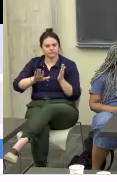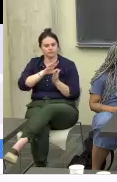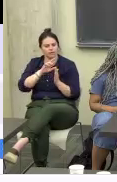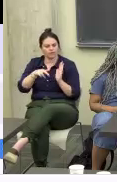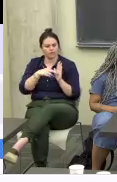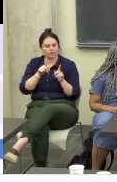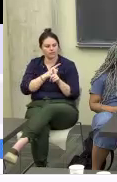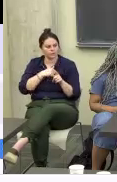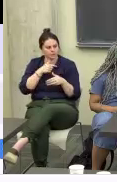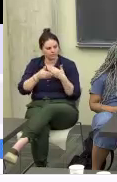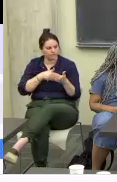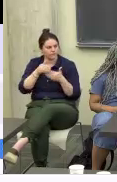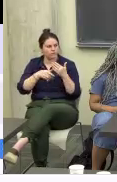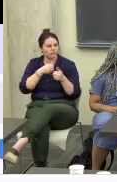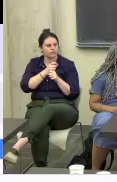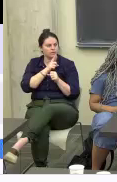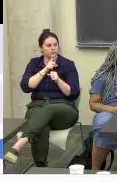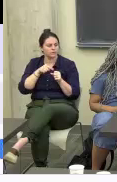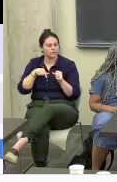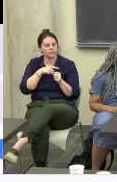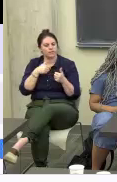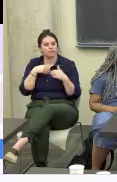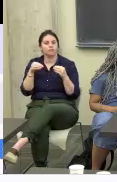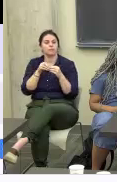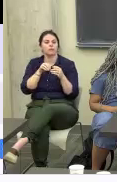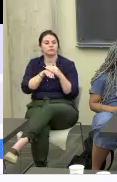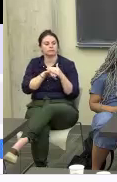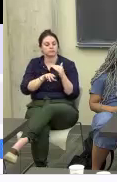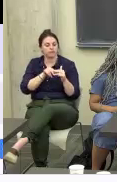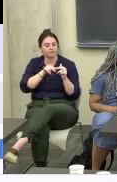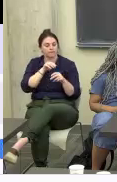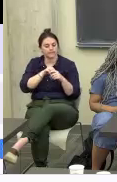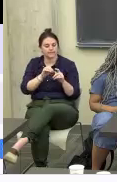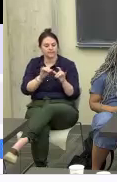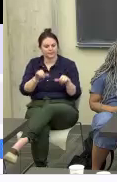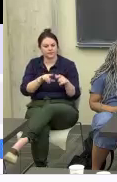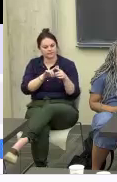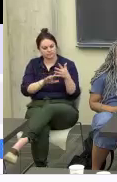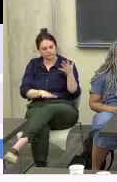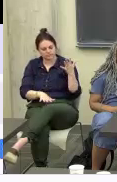In regards to making sure that there is more accessibility built into the systems and so on.